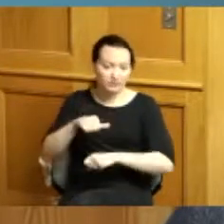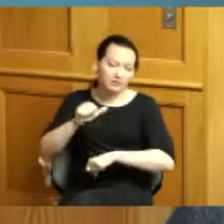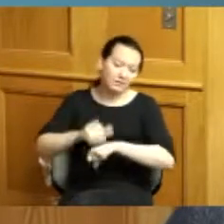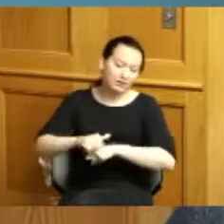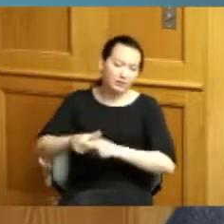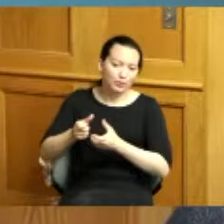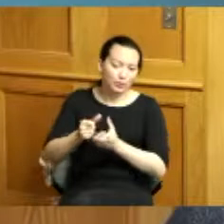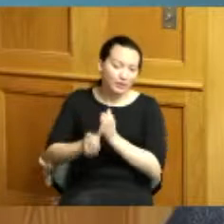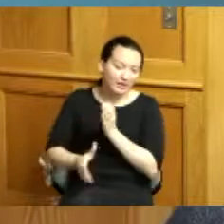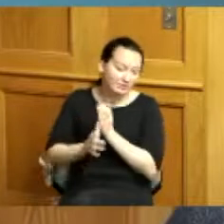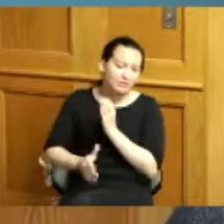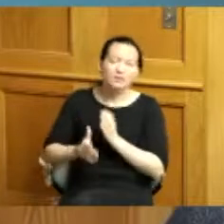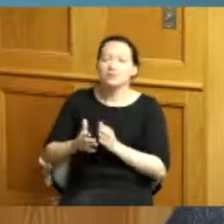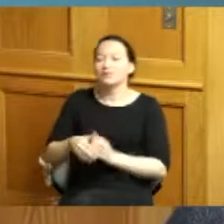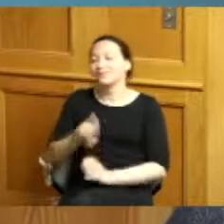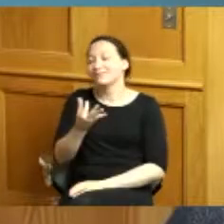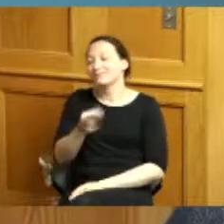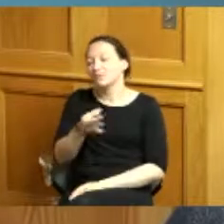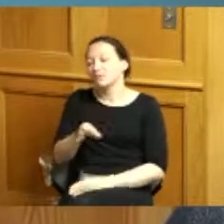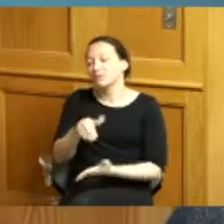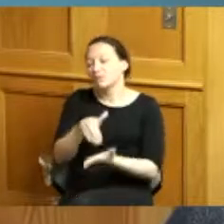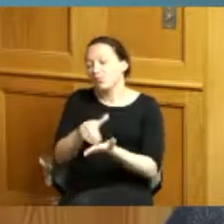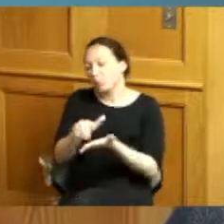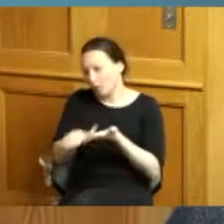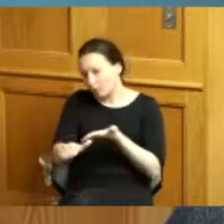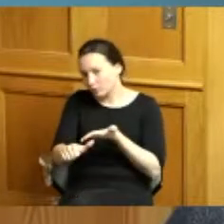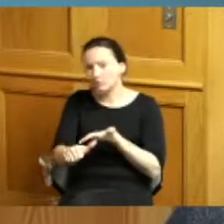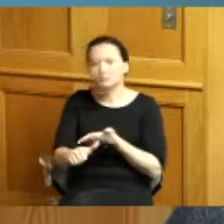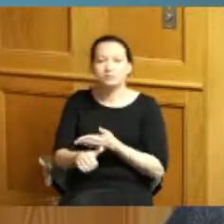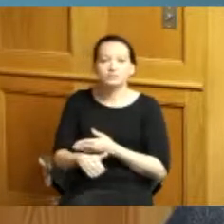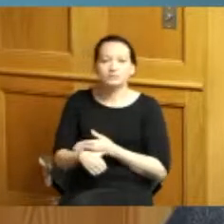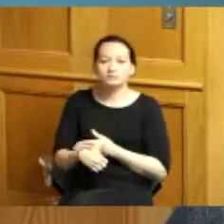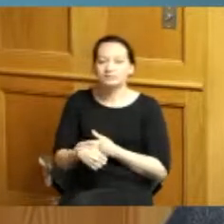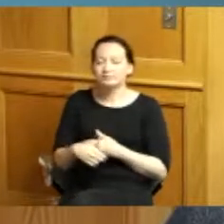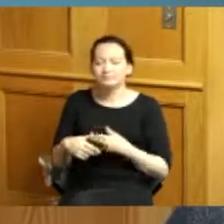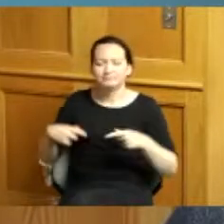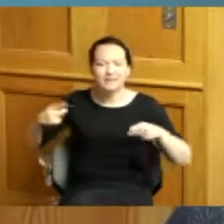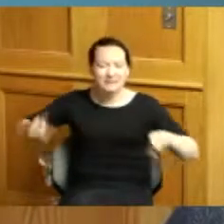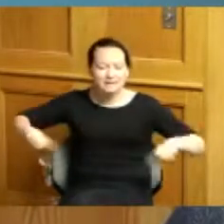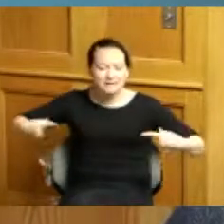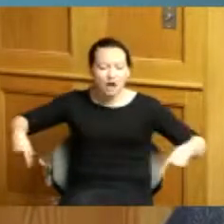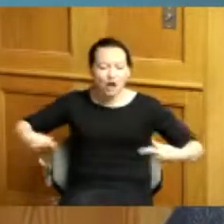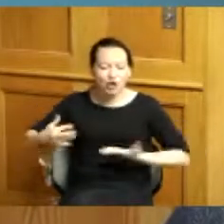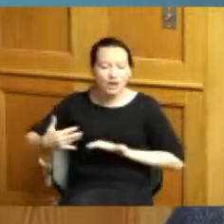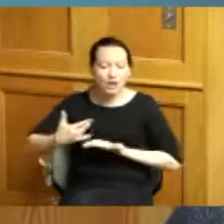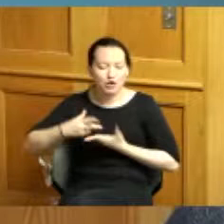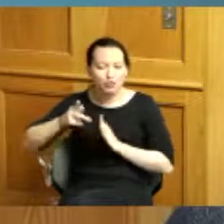Management District for nineteen thousand dollars this is our tires collection program with Keith